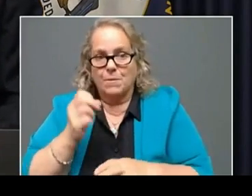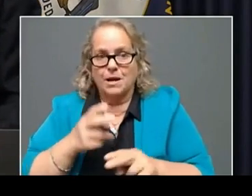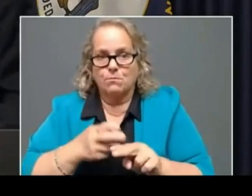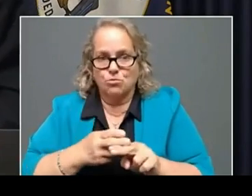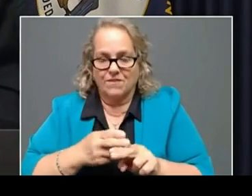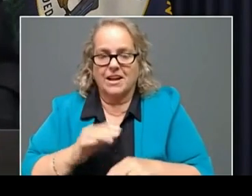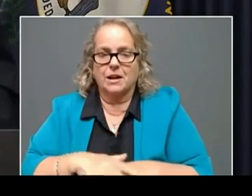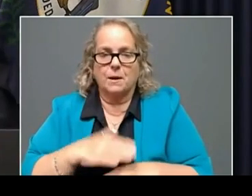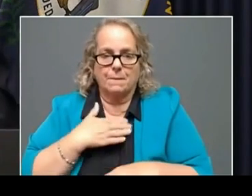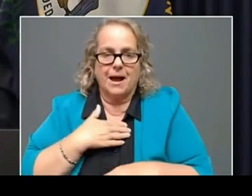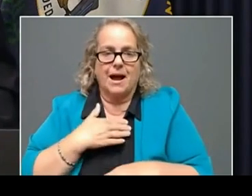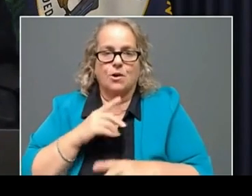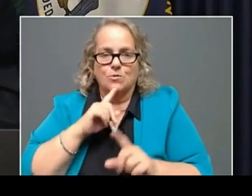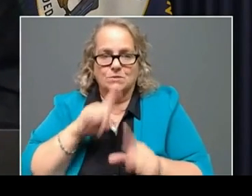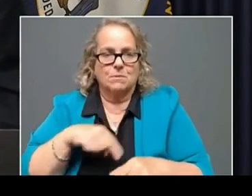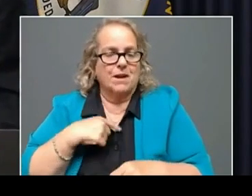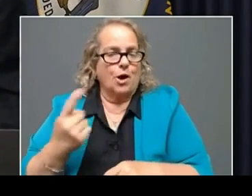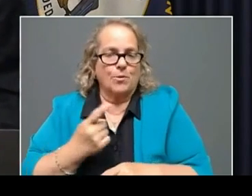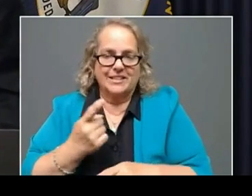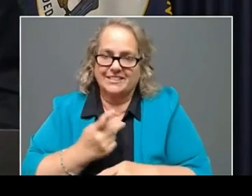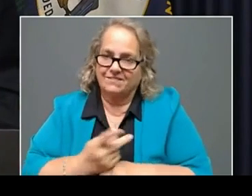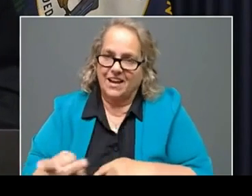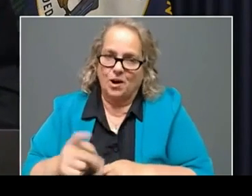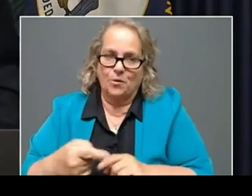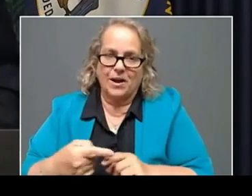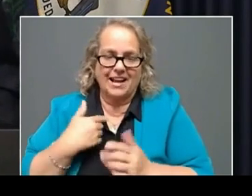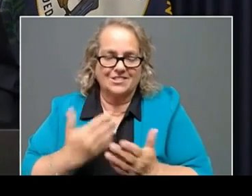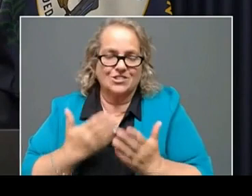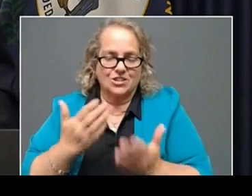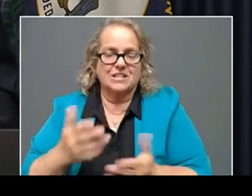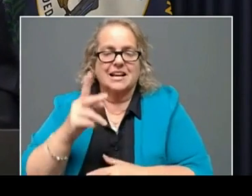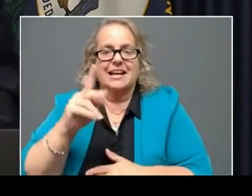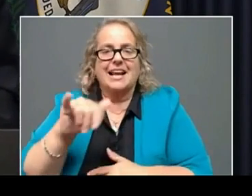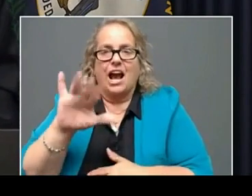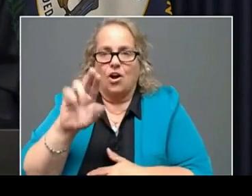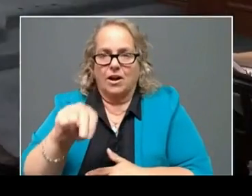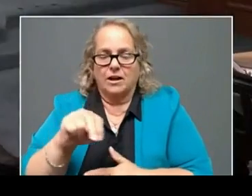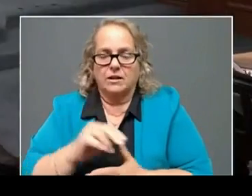always fail when I suggest I will. Karen, we're about five weeks give or